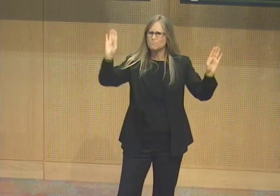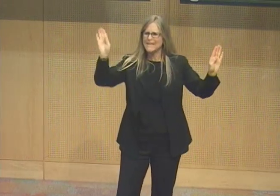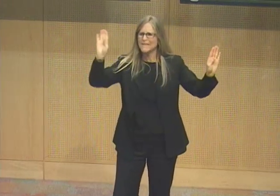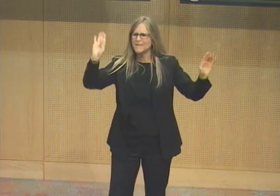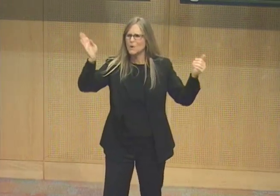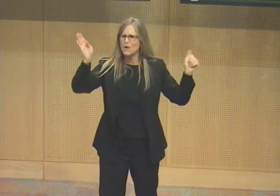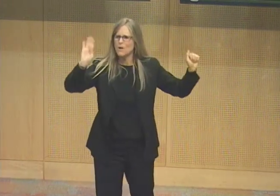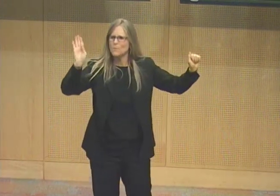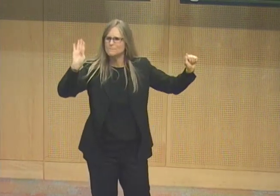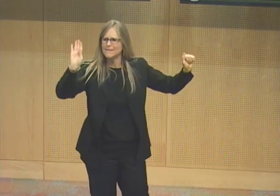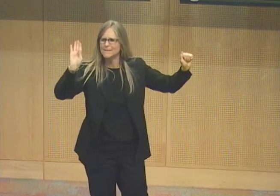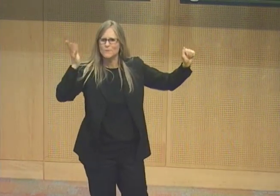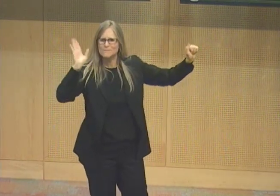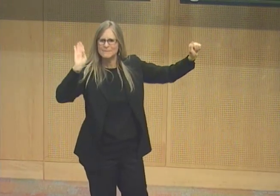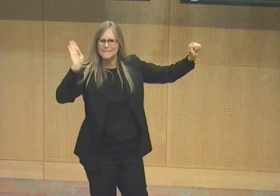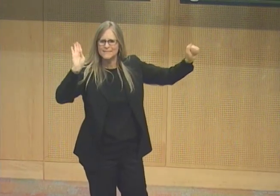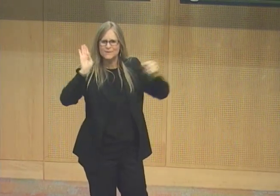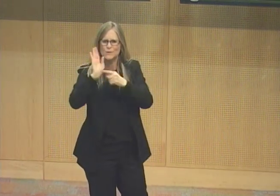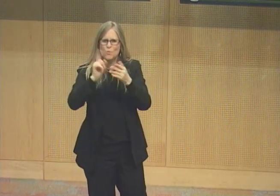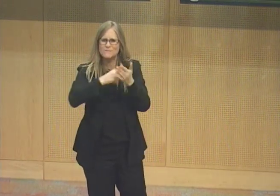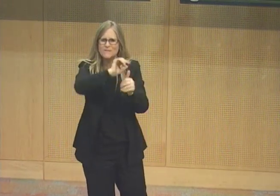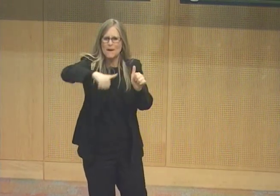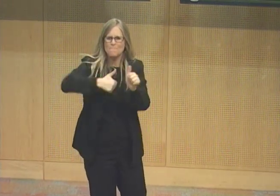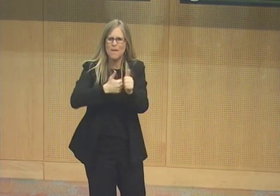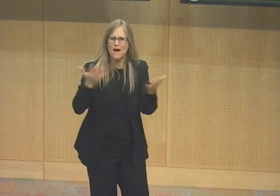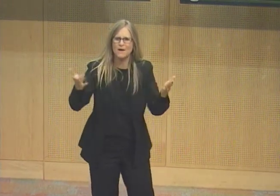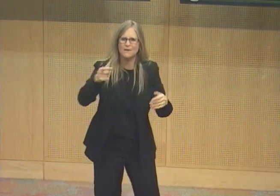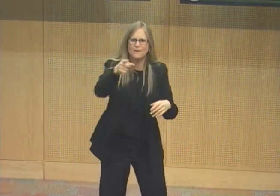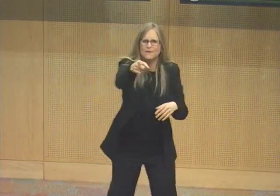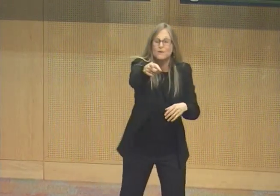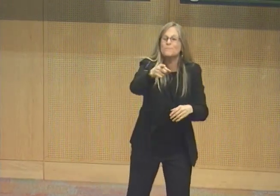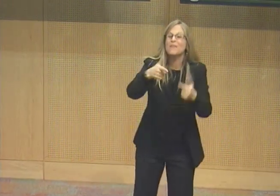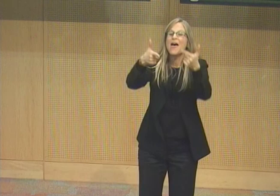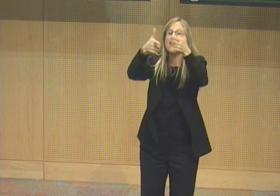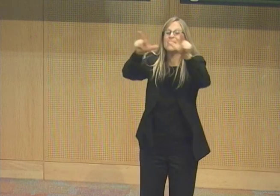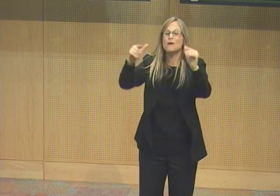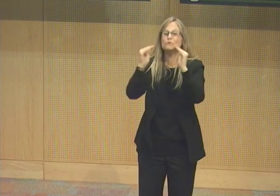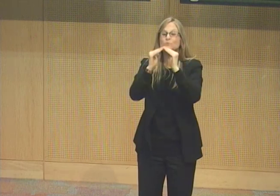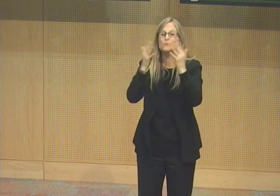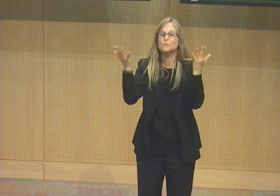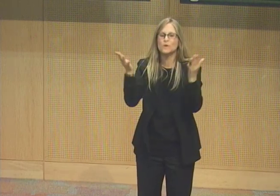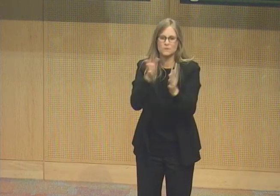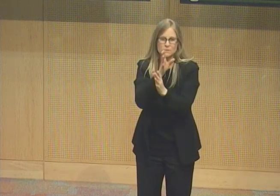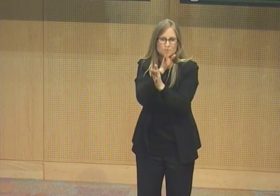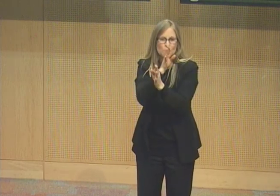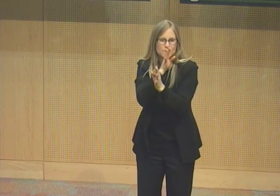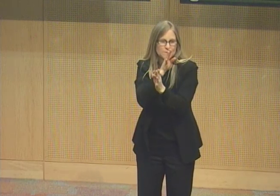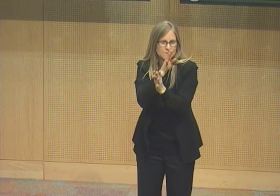That's the "A." What's the implied meaning here? What's the message behind the explicit message?